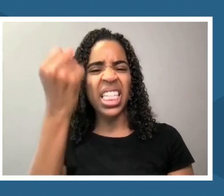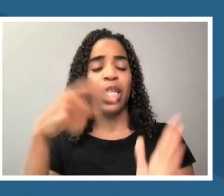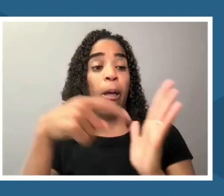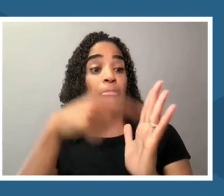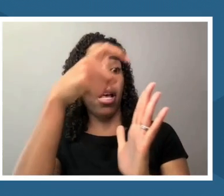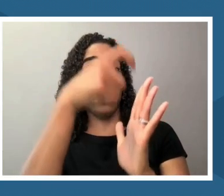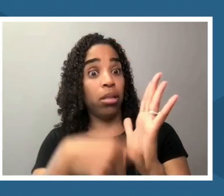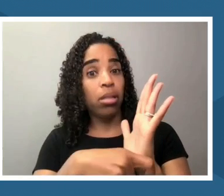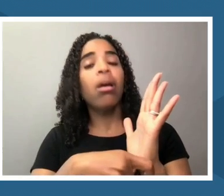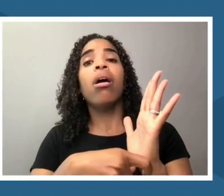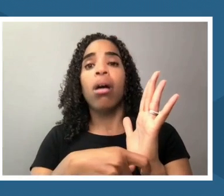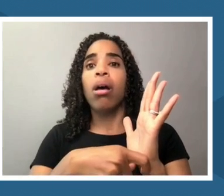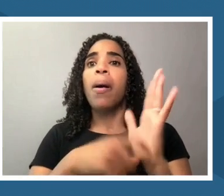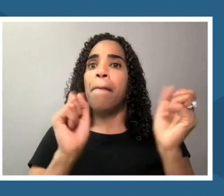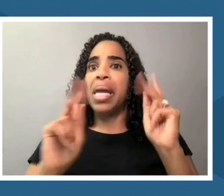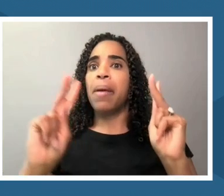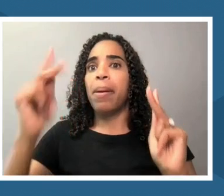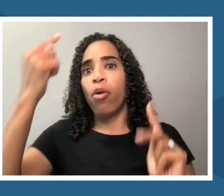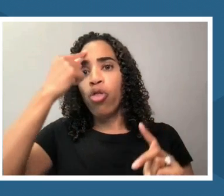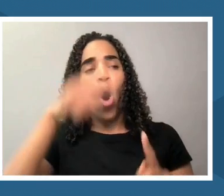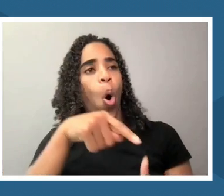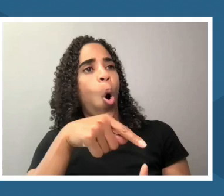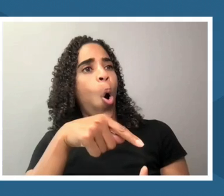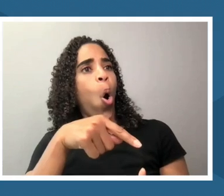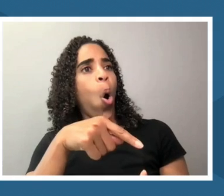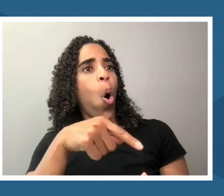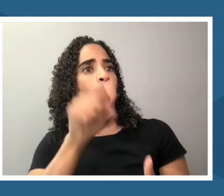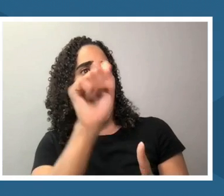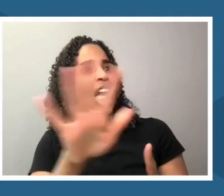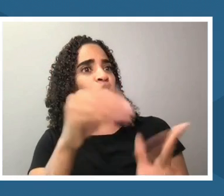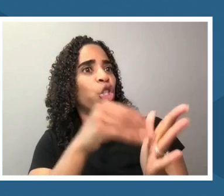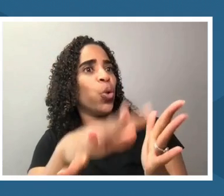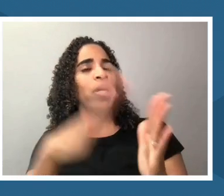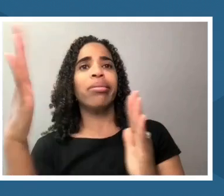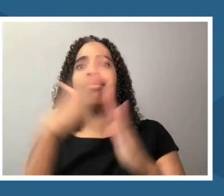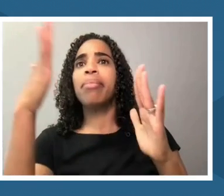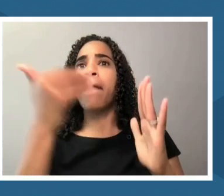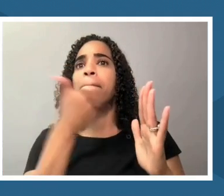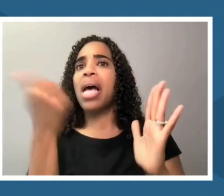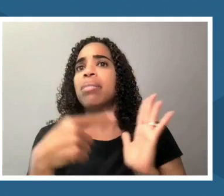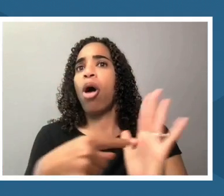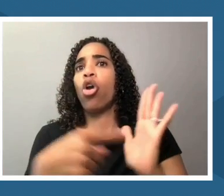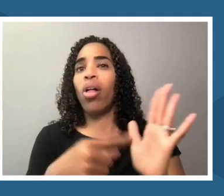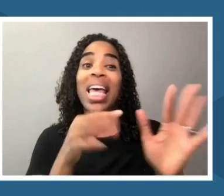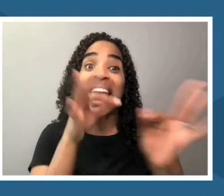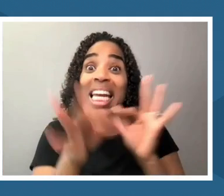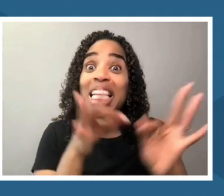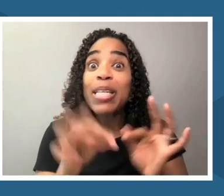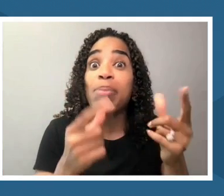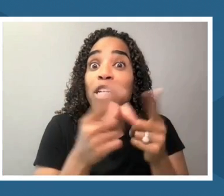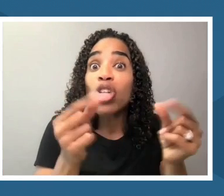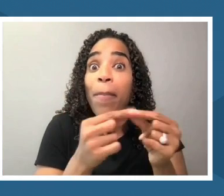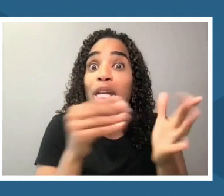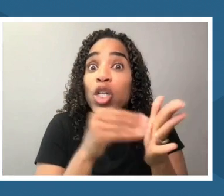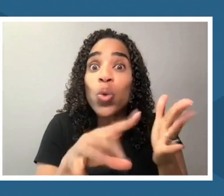of the model minority myth right first by ascribing japanese success